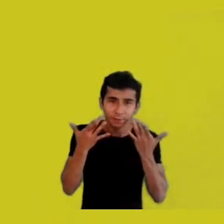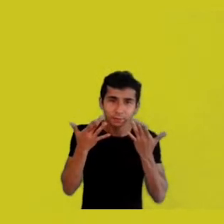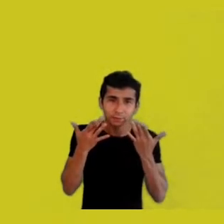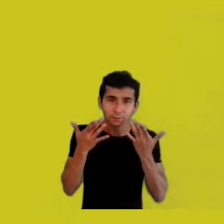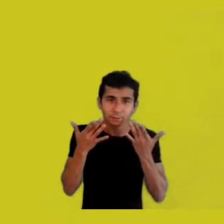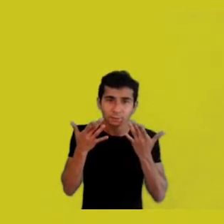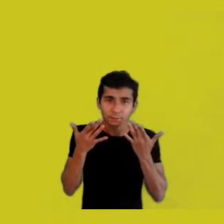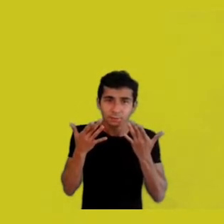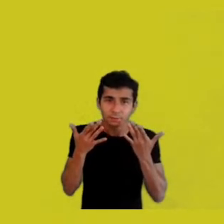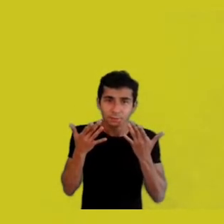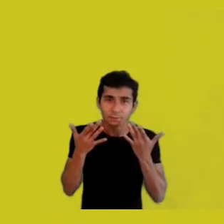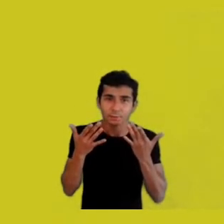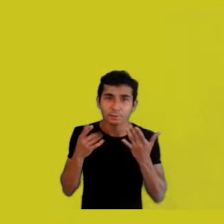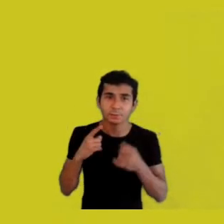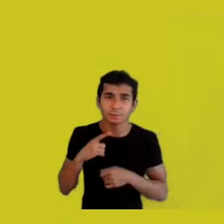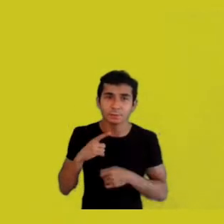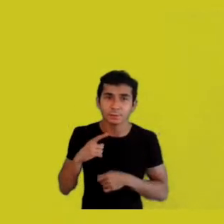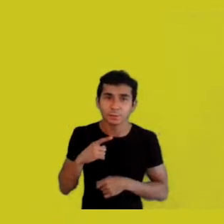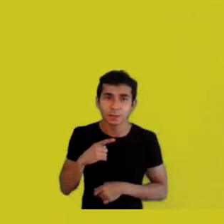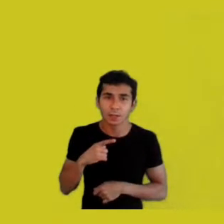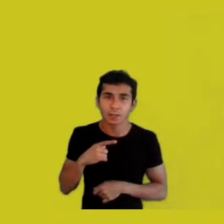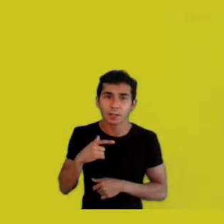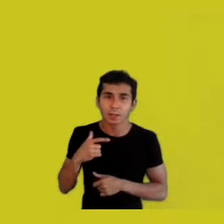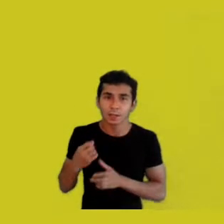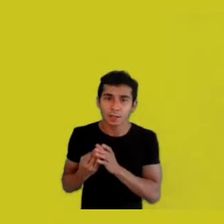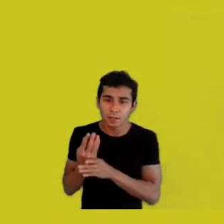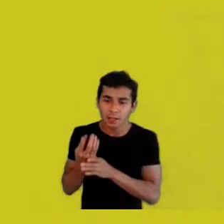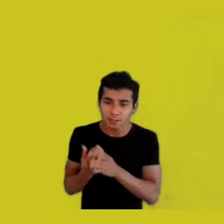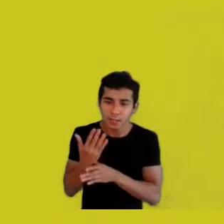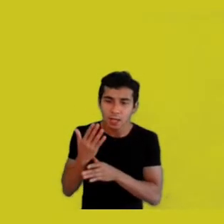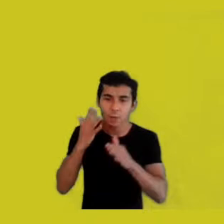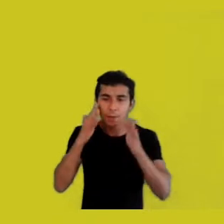creation and imagination regimes, the most diverse worlds,